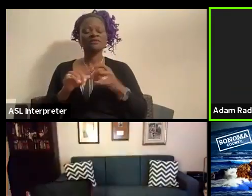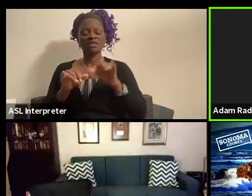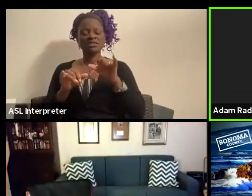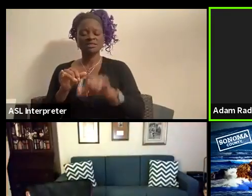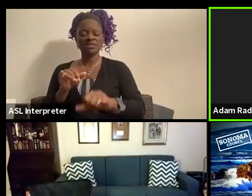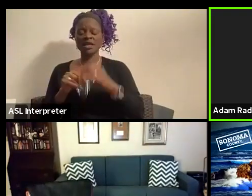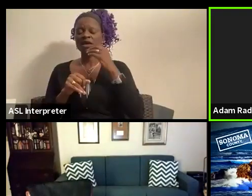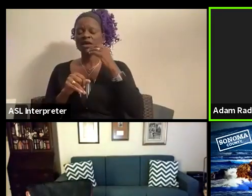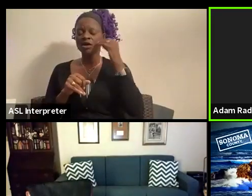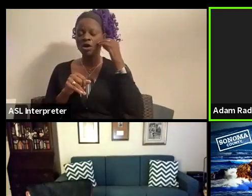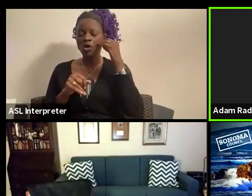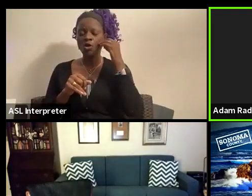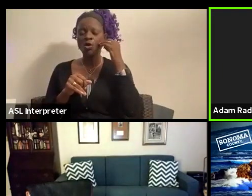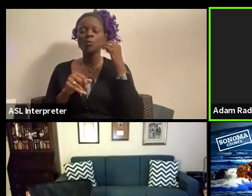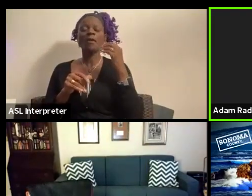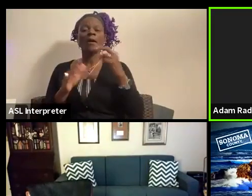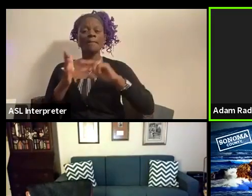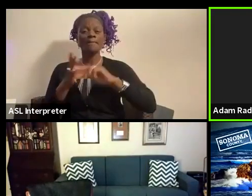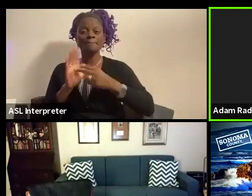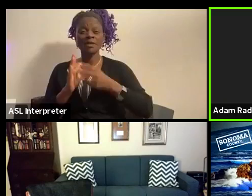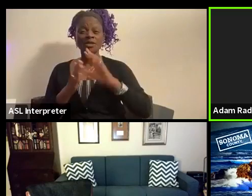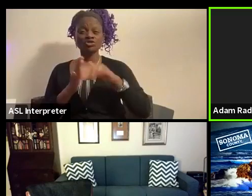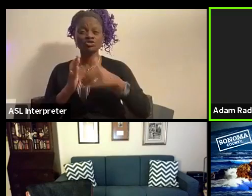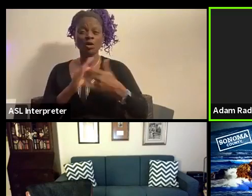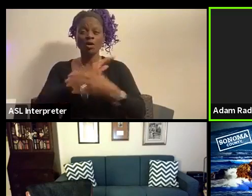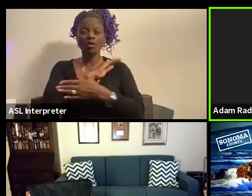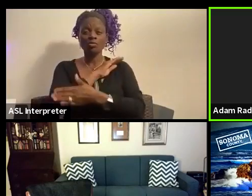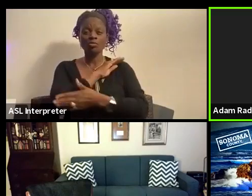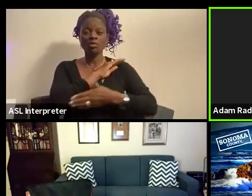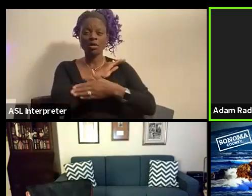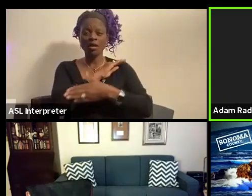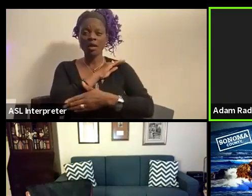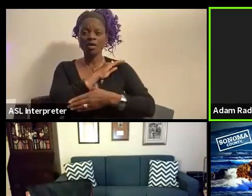then all counties within that region will be placed in a tier,